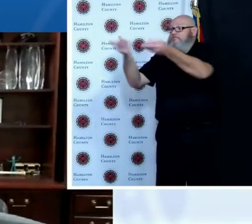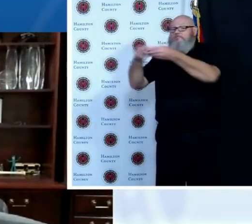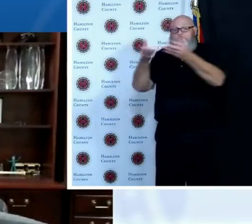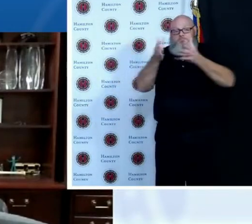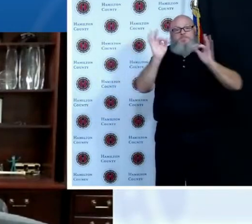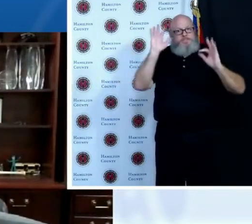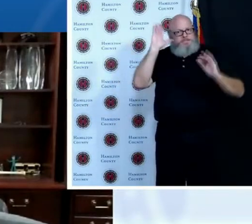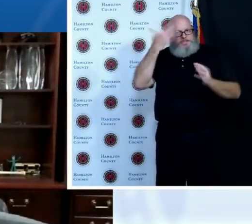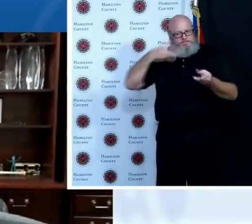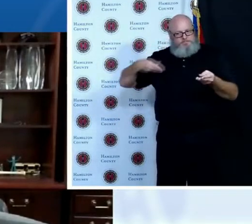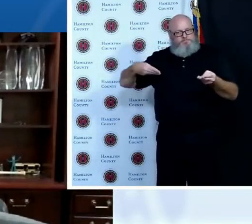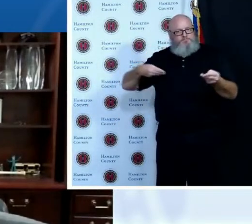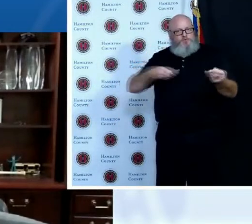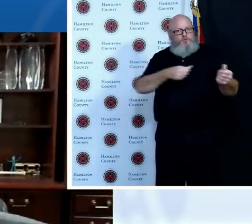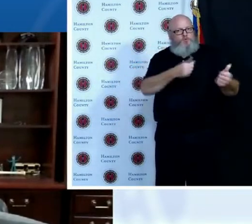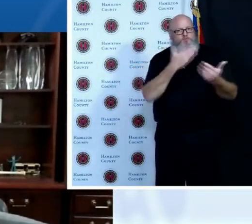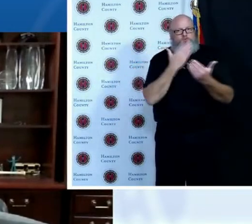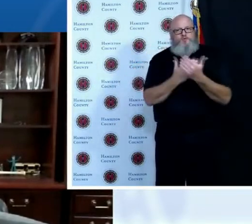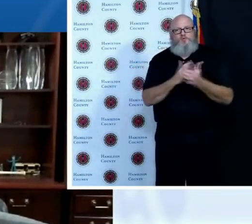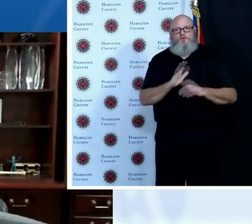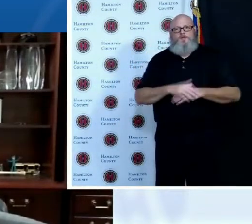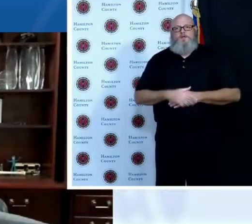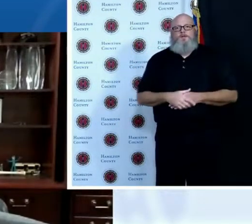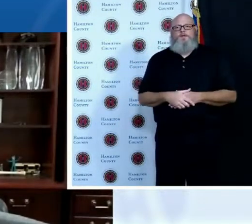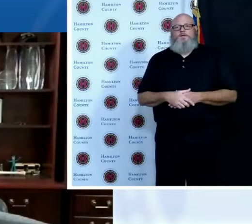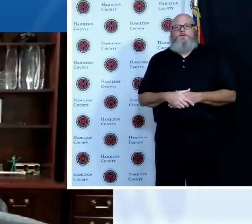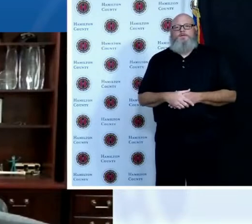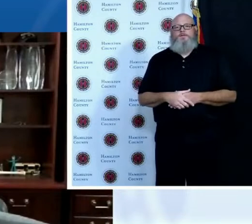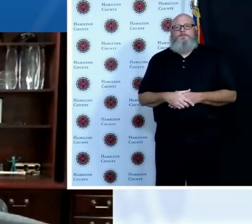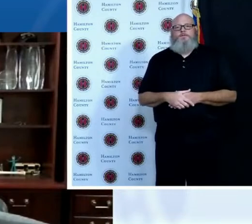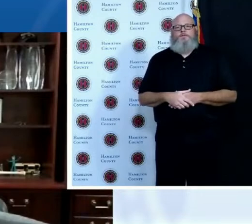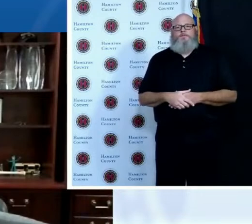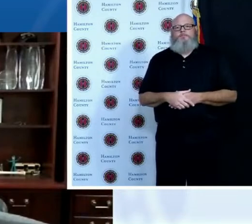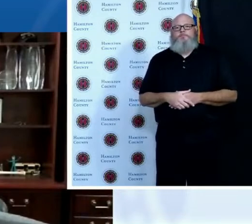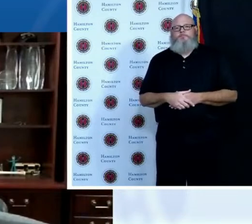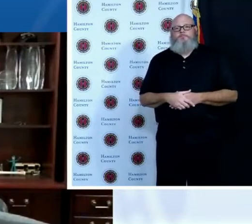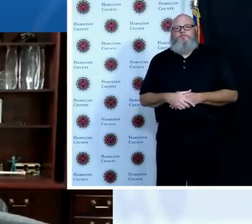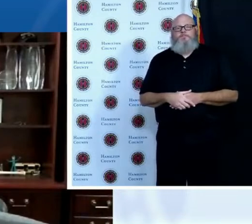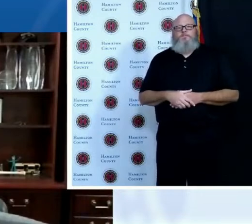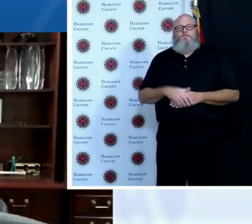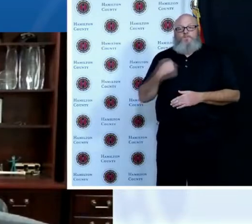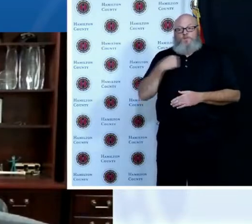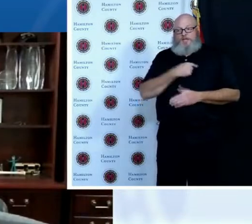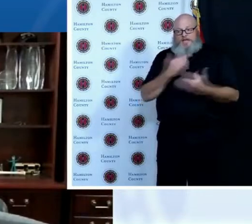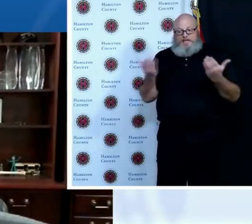through the specific nursing homes and their arrangements with private retail pharmacies